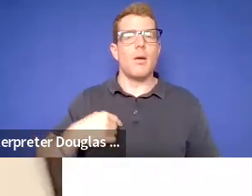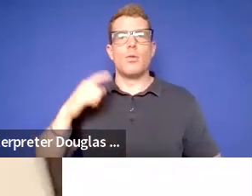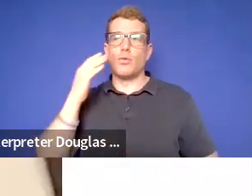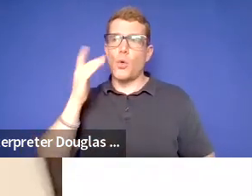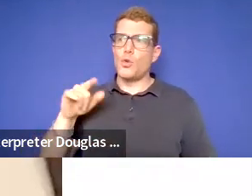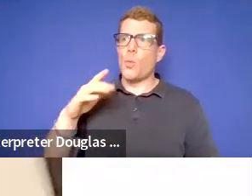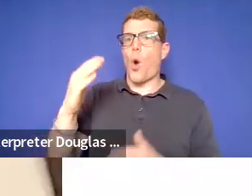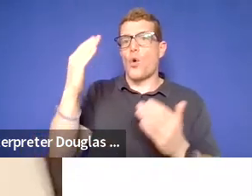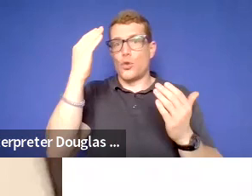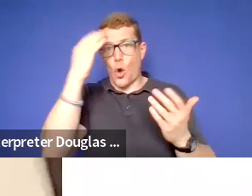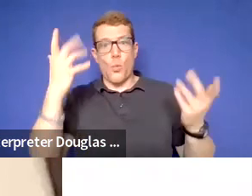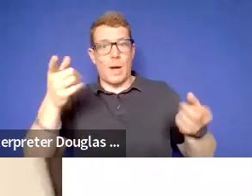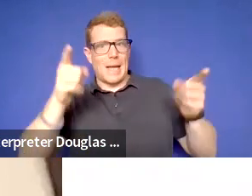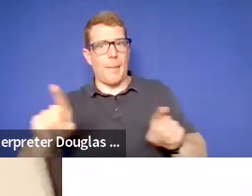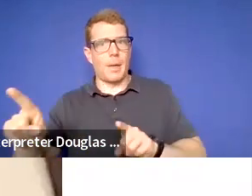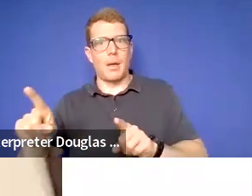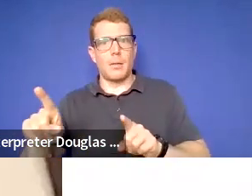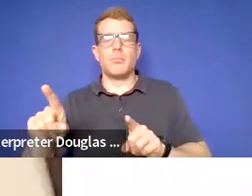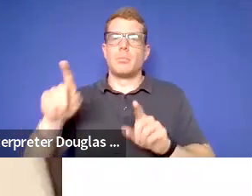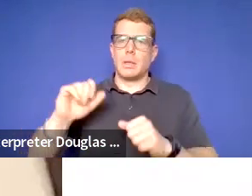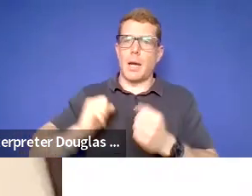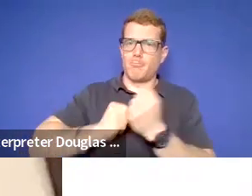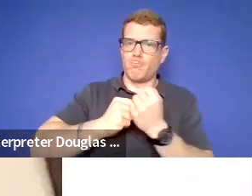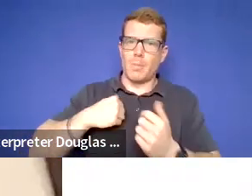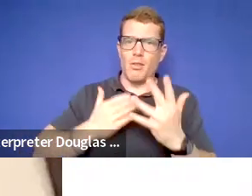I know that you know situations and circumstances change.